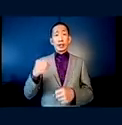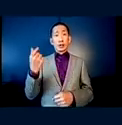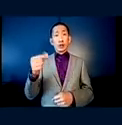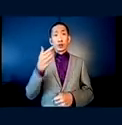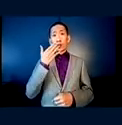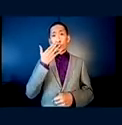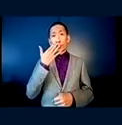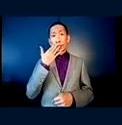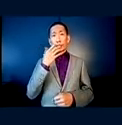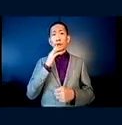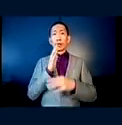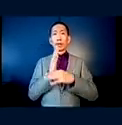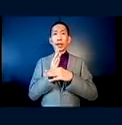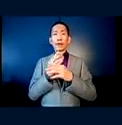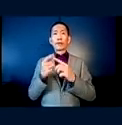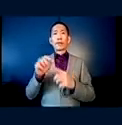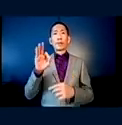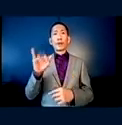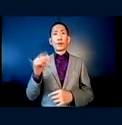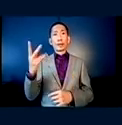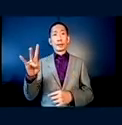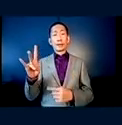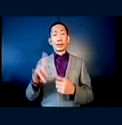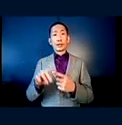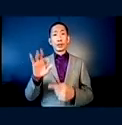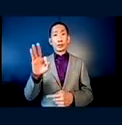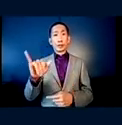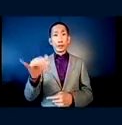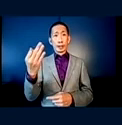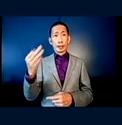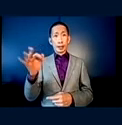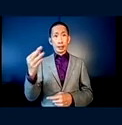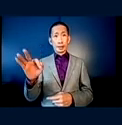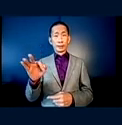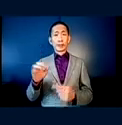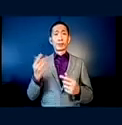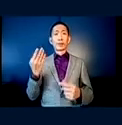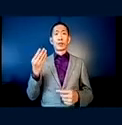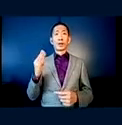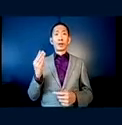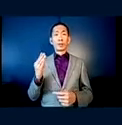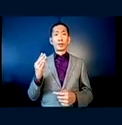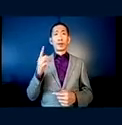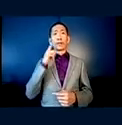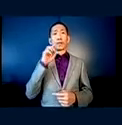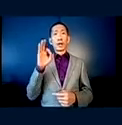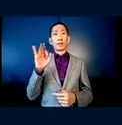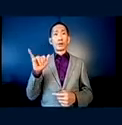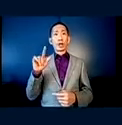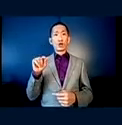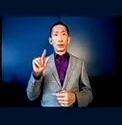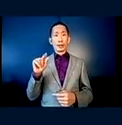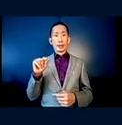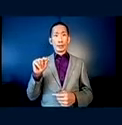COURSE OF YEARS, THE GREEN ARE THE AVERAGE FROM FY17 THROUGH